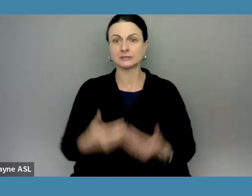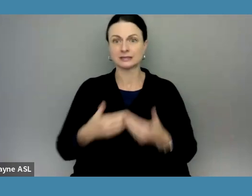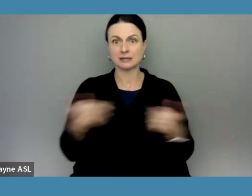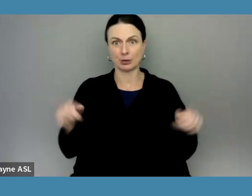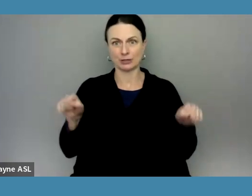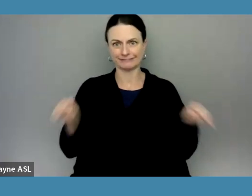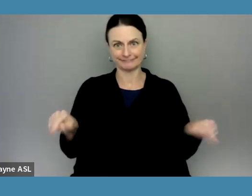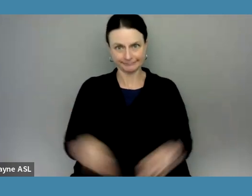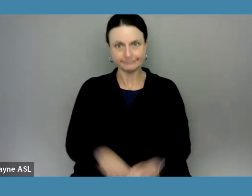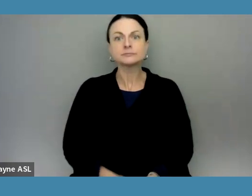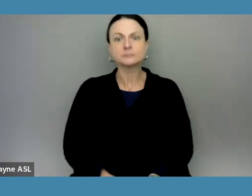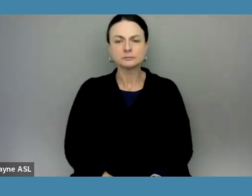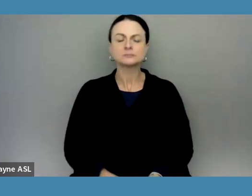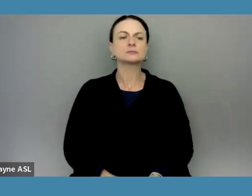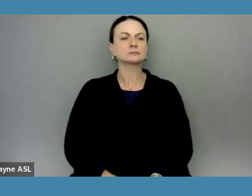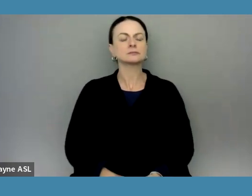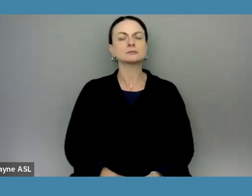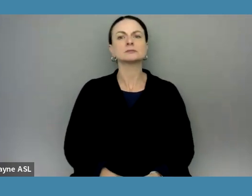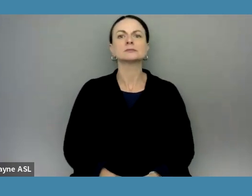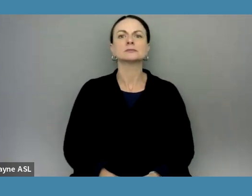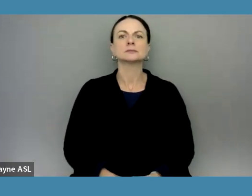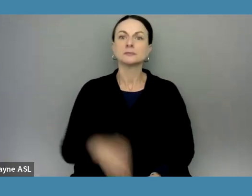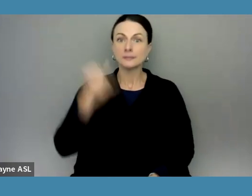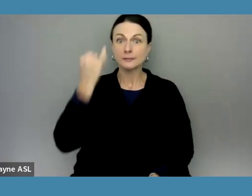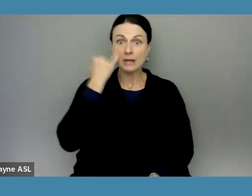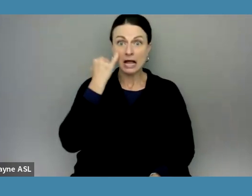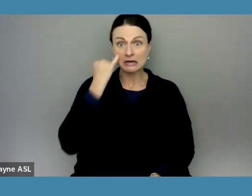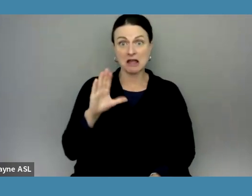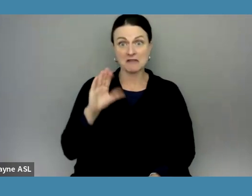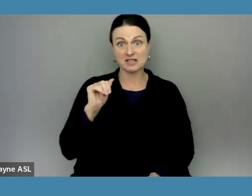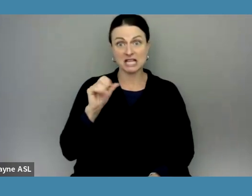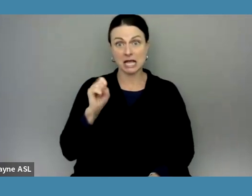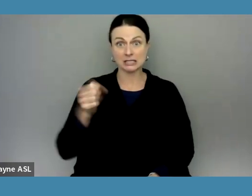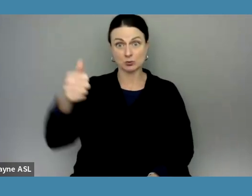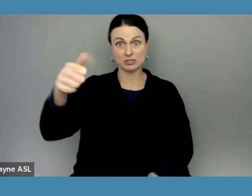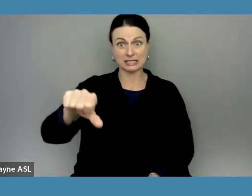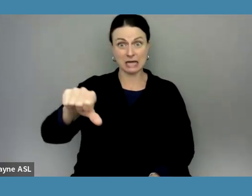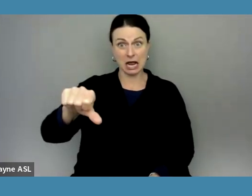And if a case was denied by chapter 59G dash 1.010,